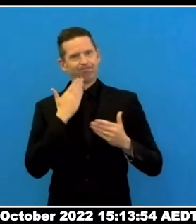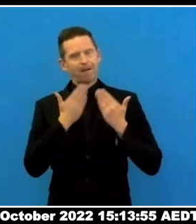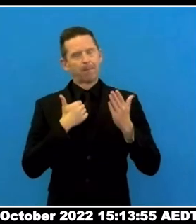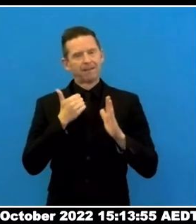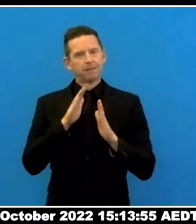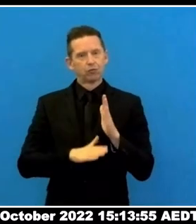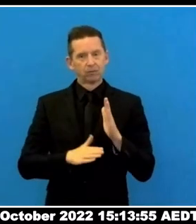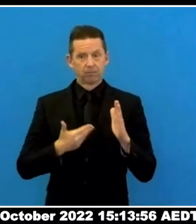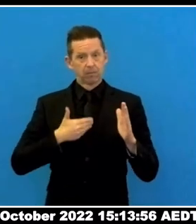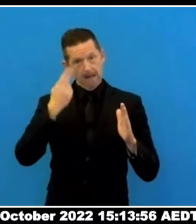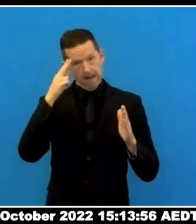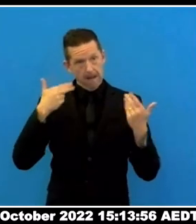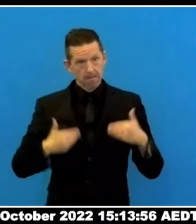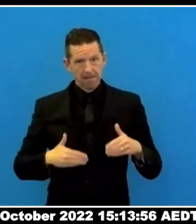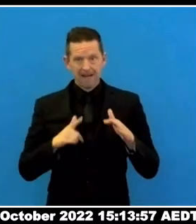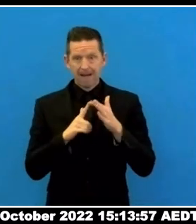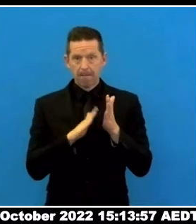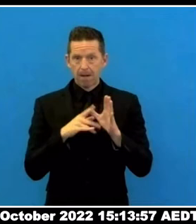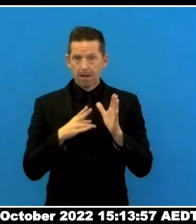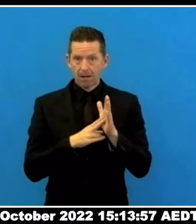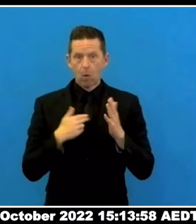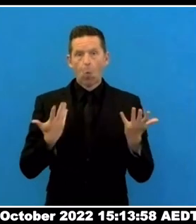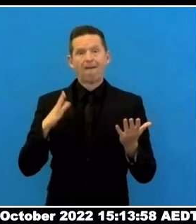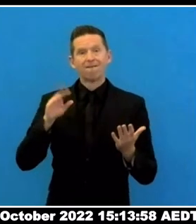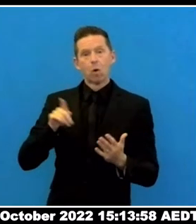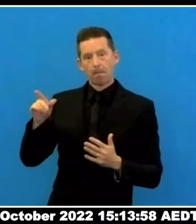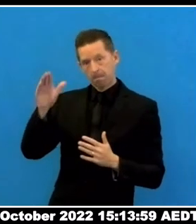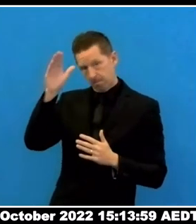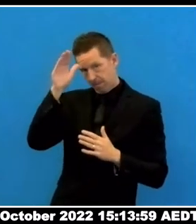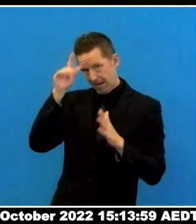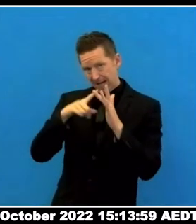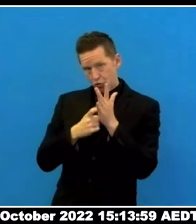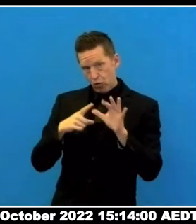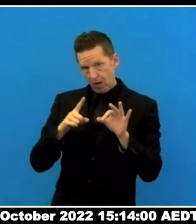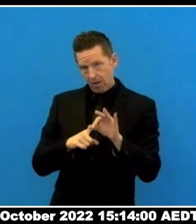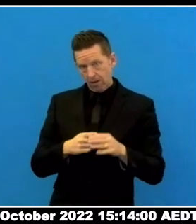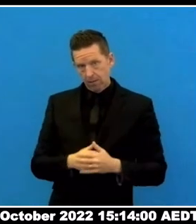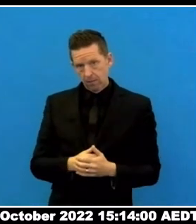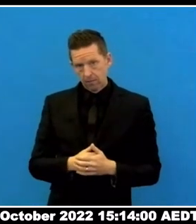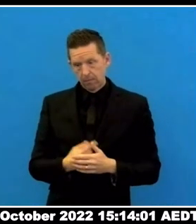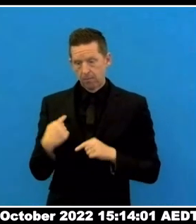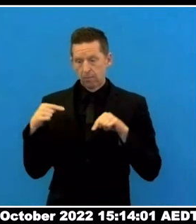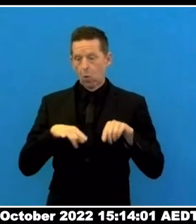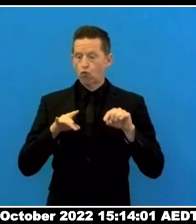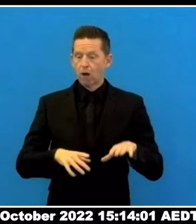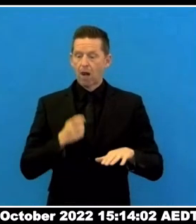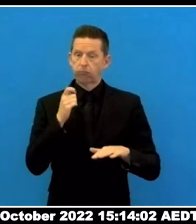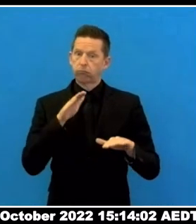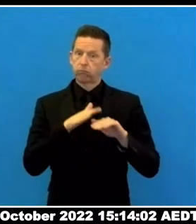My name is Eman. I'm from Iraq. I have been in Australia for almost 20 years.